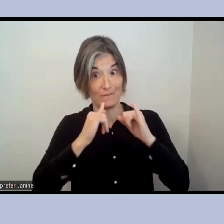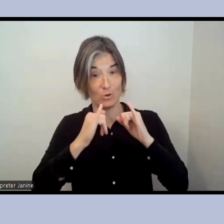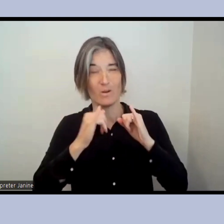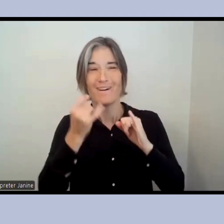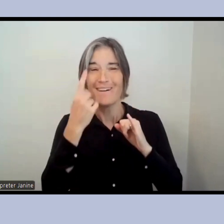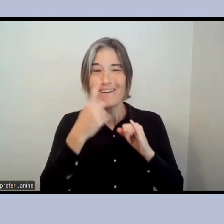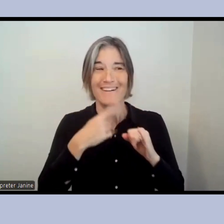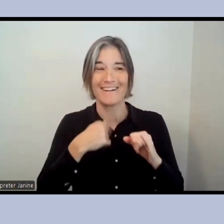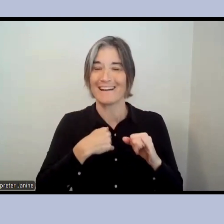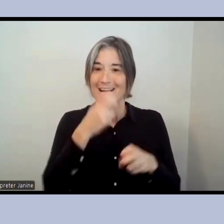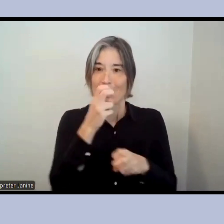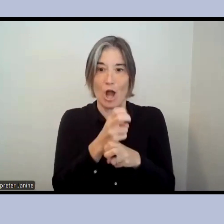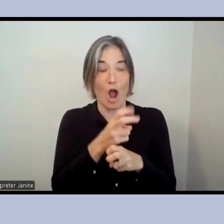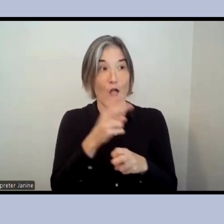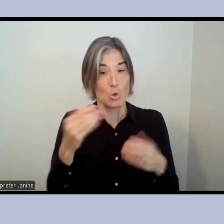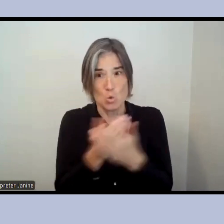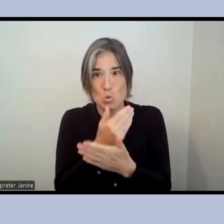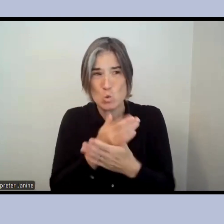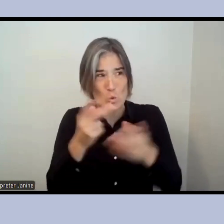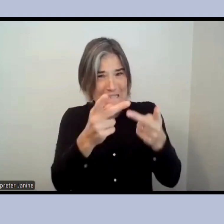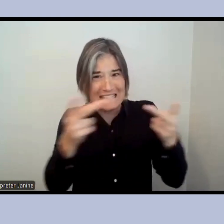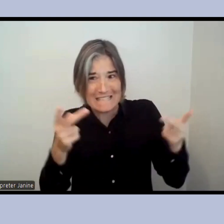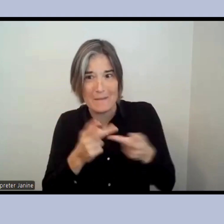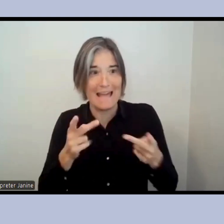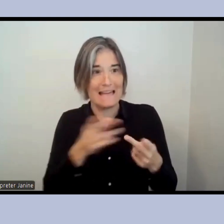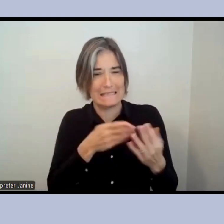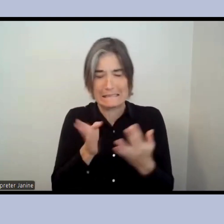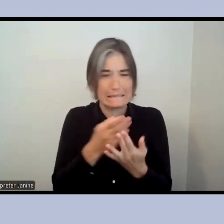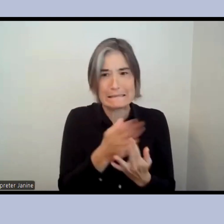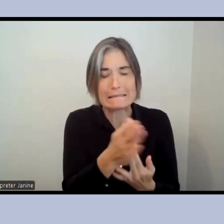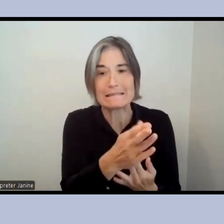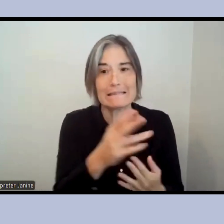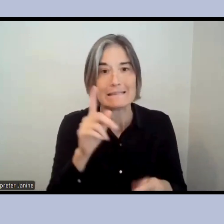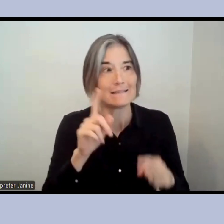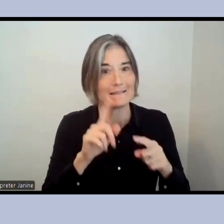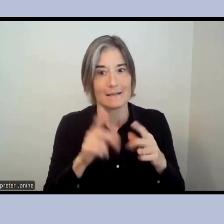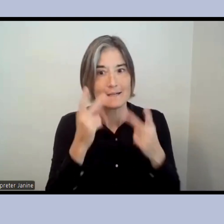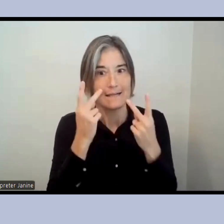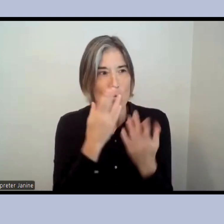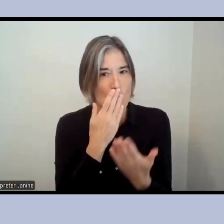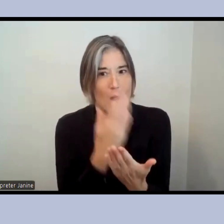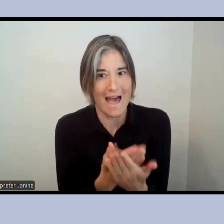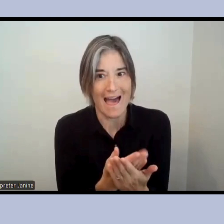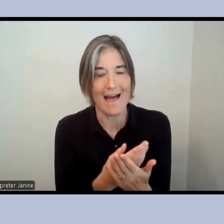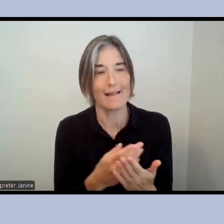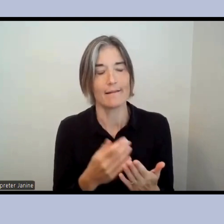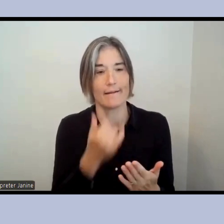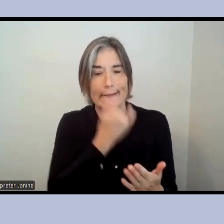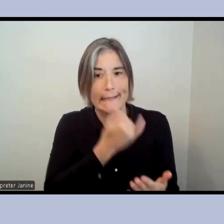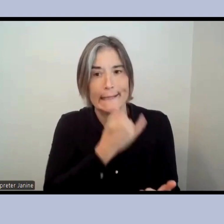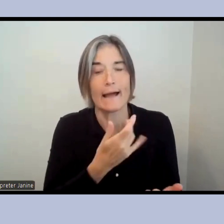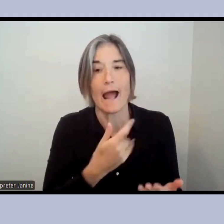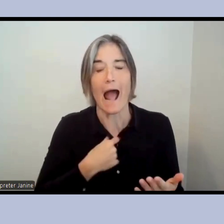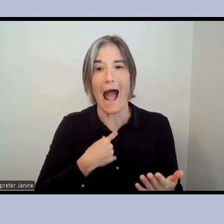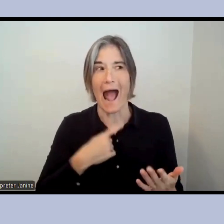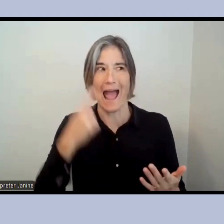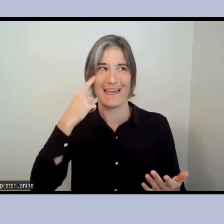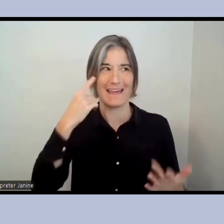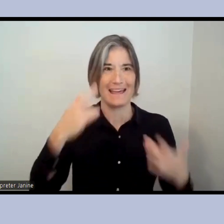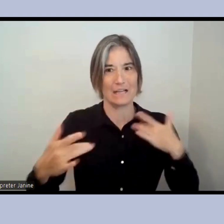And it can sometimes take me more time to navigate. I was concerned about finding my way to the interview room because it would be my first time in the office,